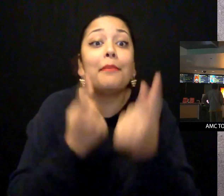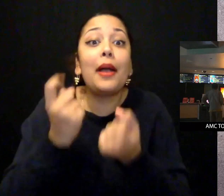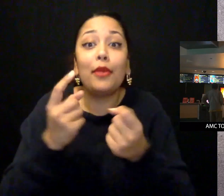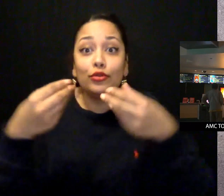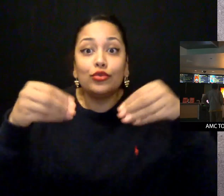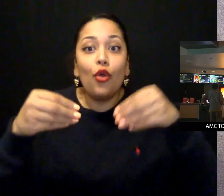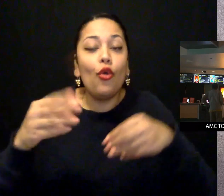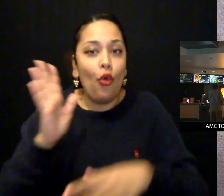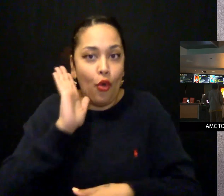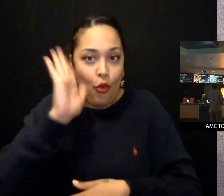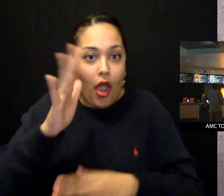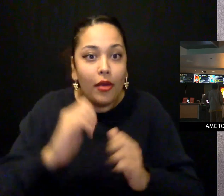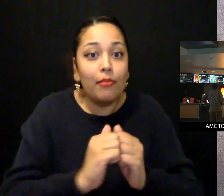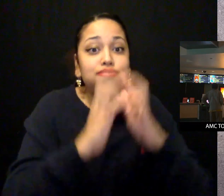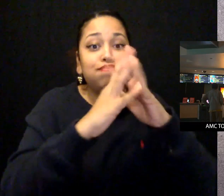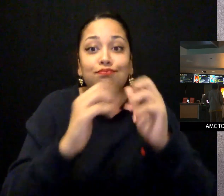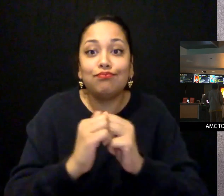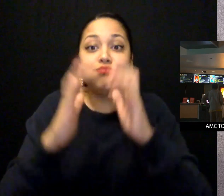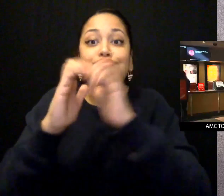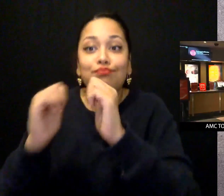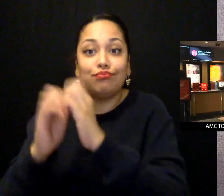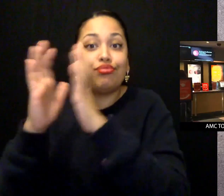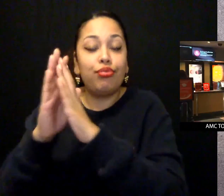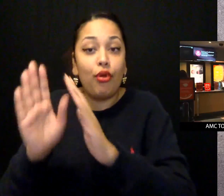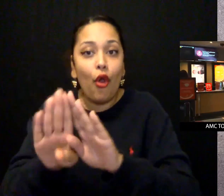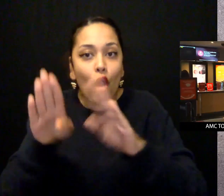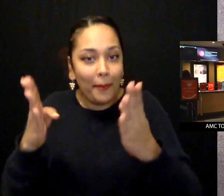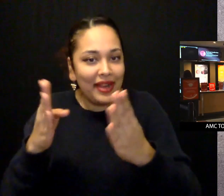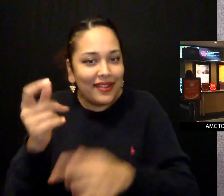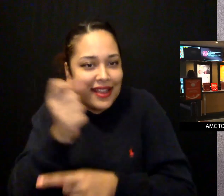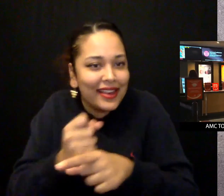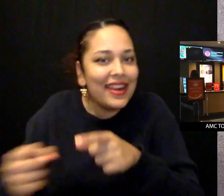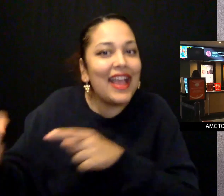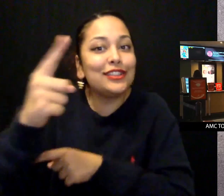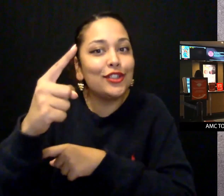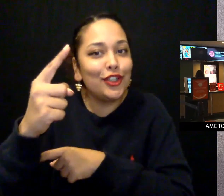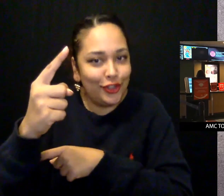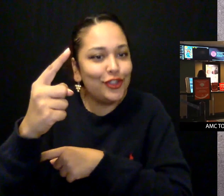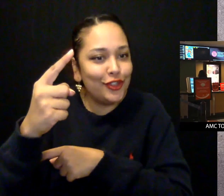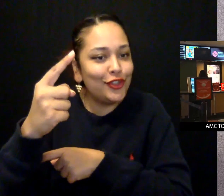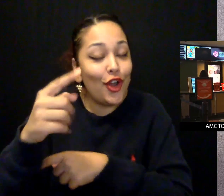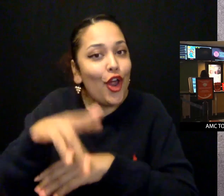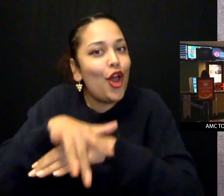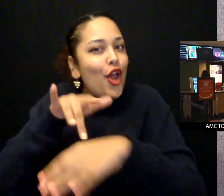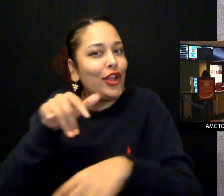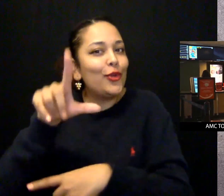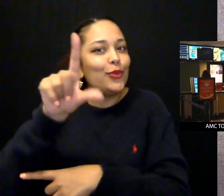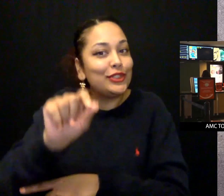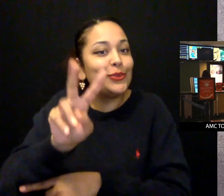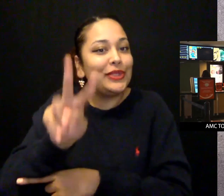and now the first five popcorn stores are scheduled to open in early 2022